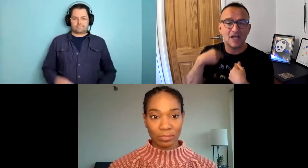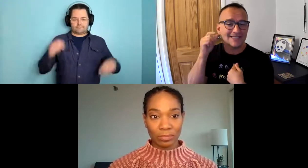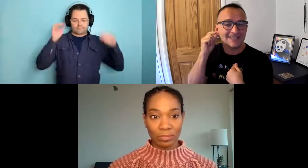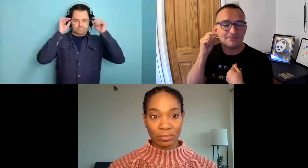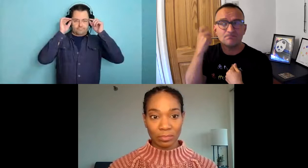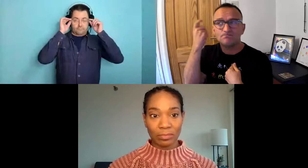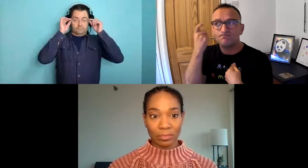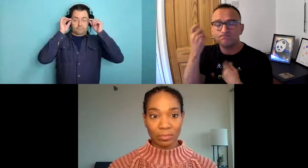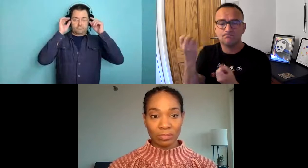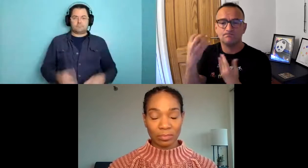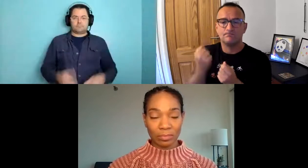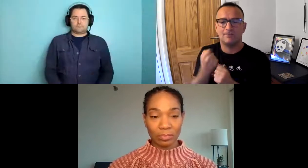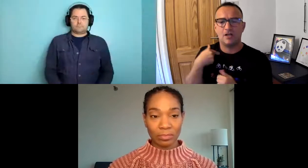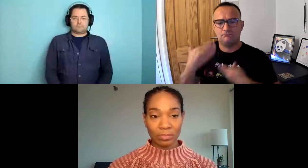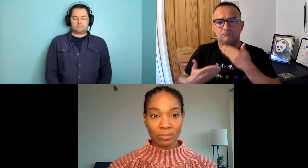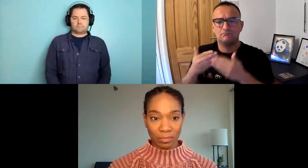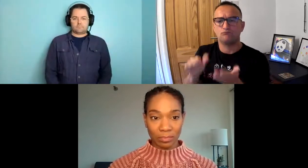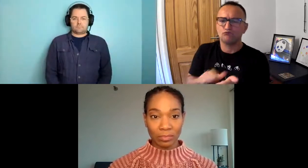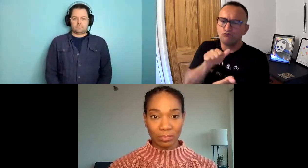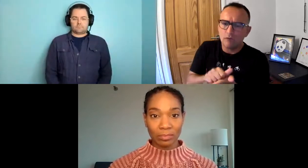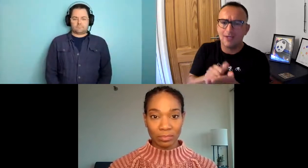The aim today is not to think of lots of different